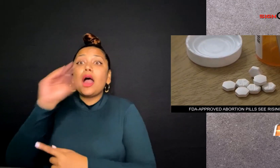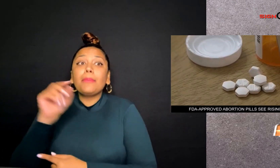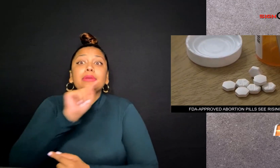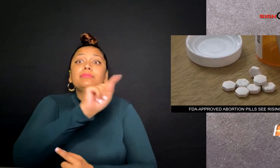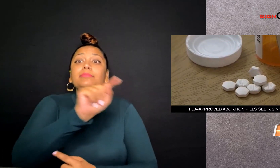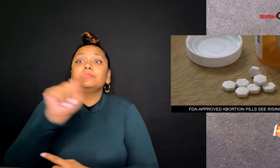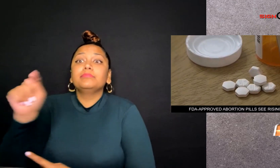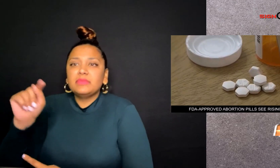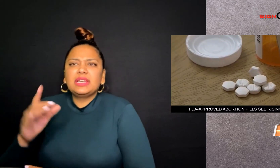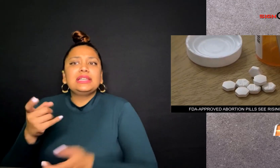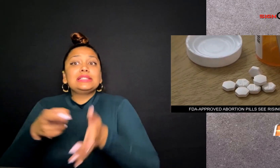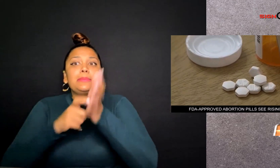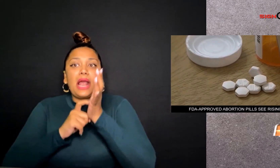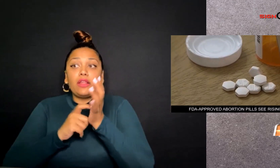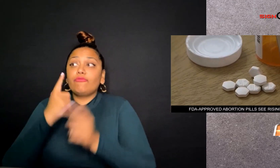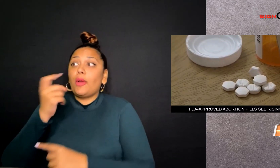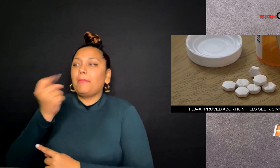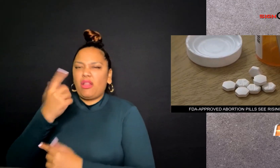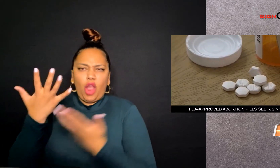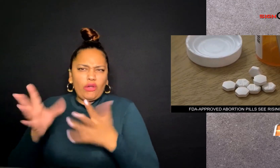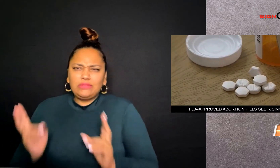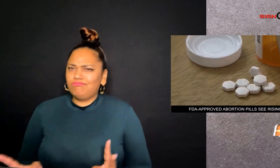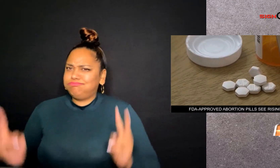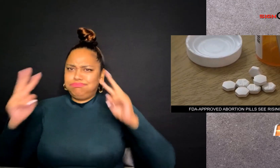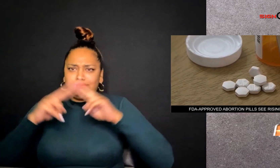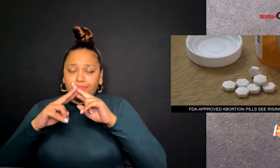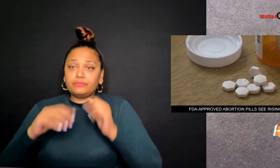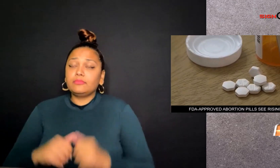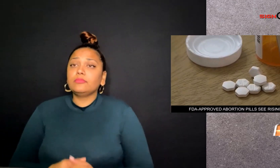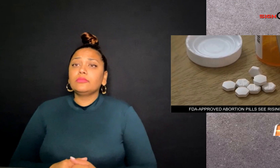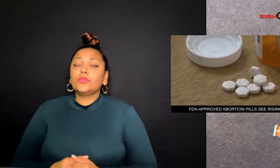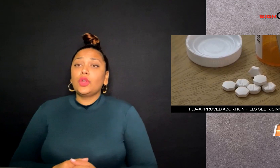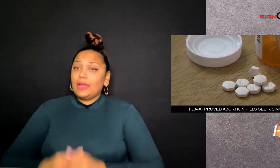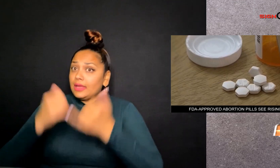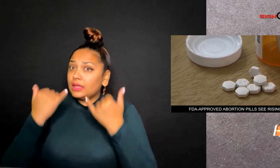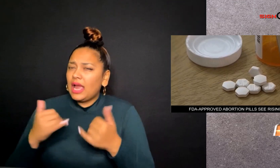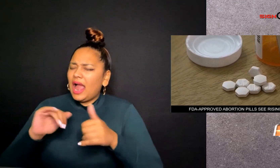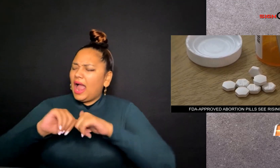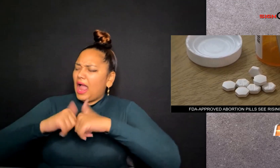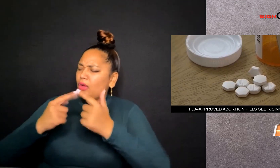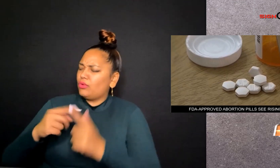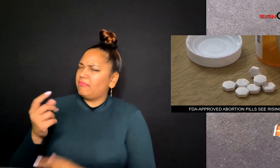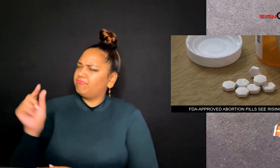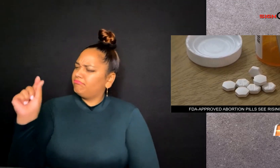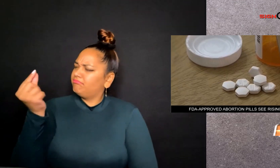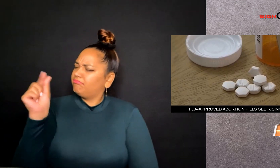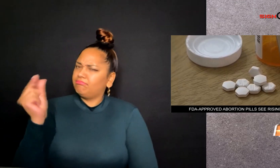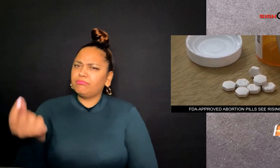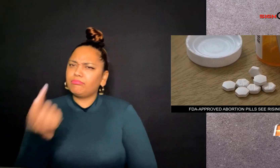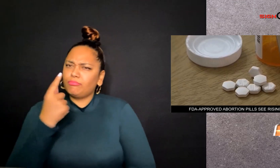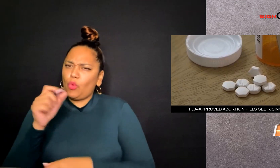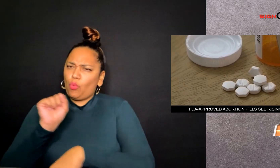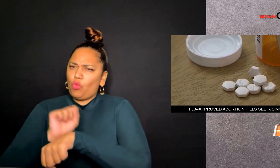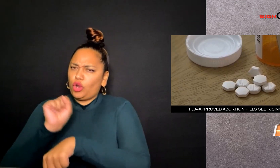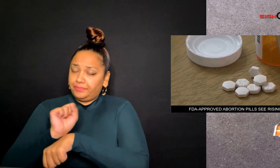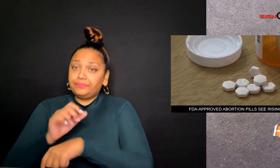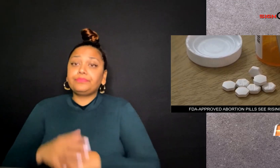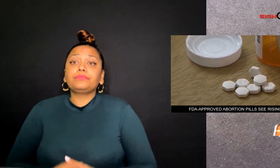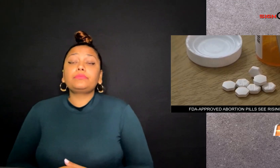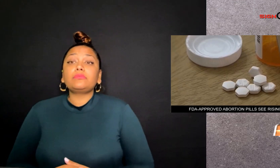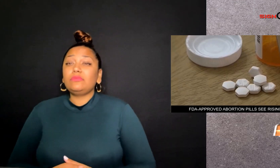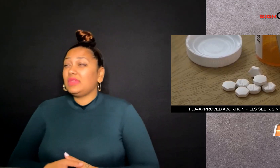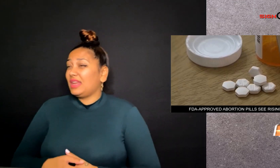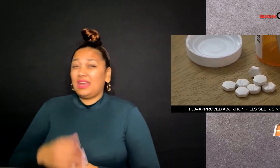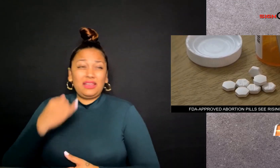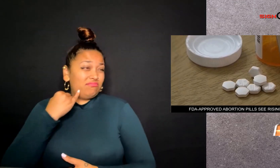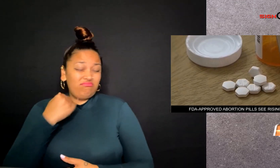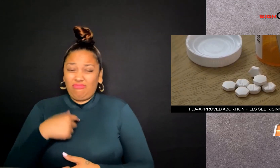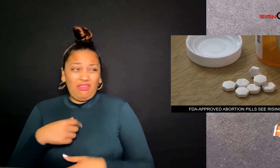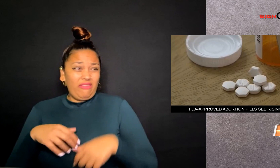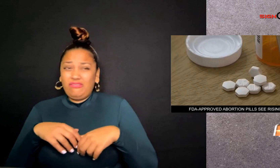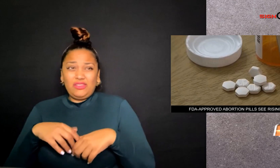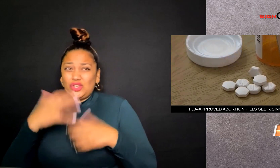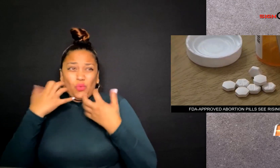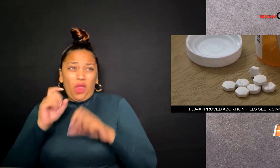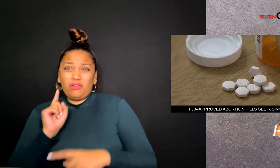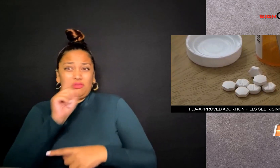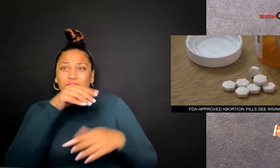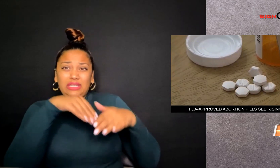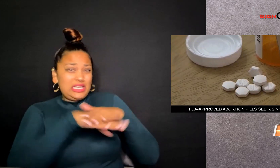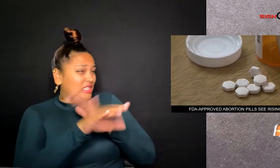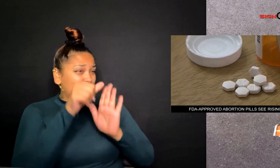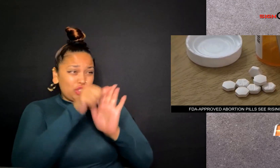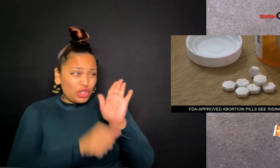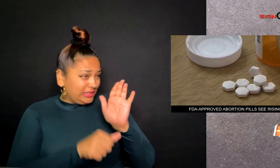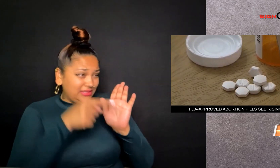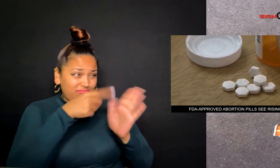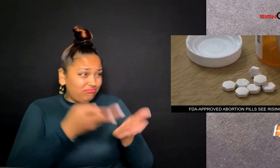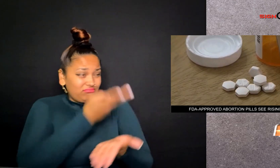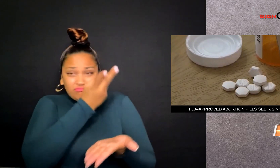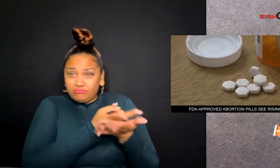rights some companies say the demand for the pill doubled here's how the pill works instead